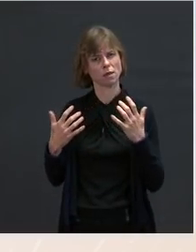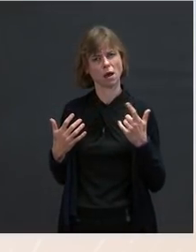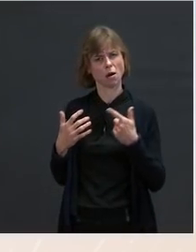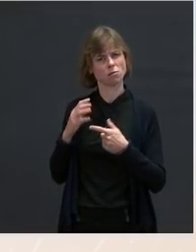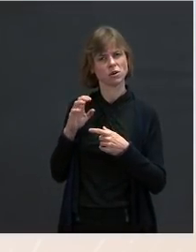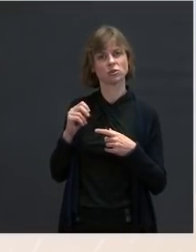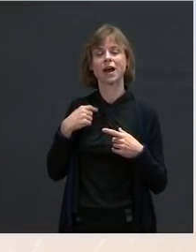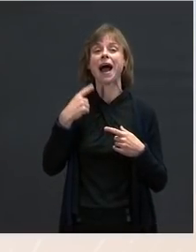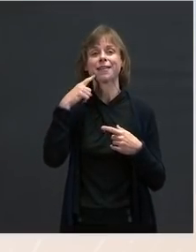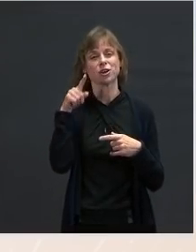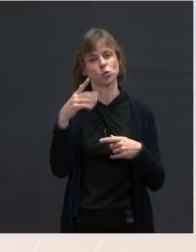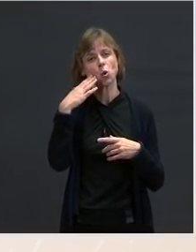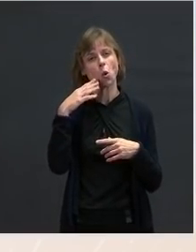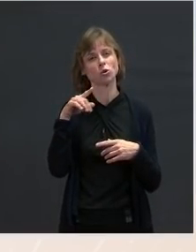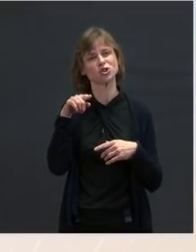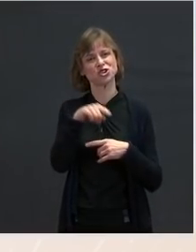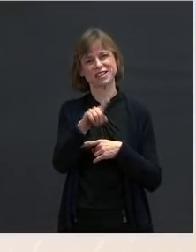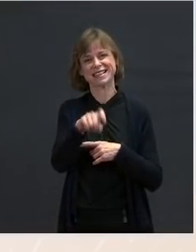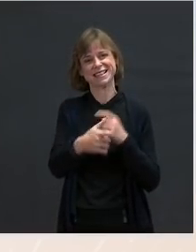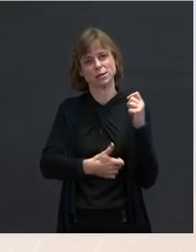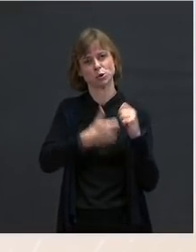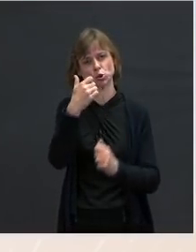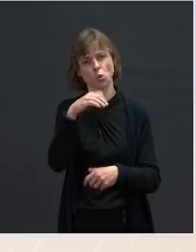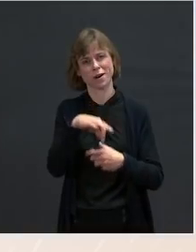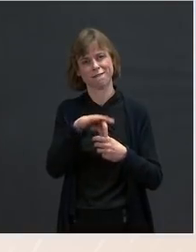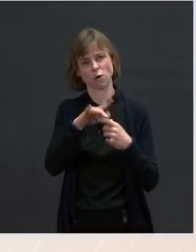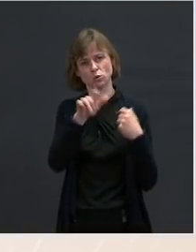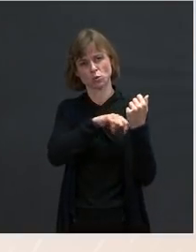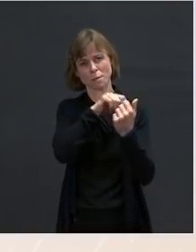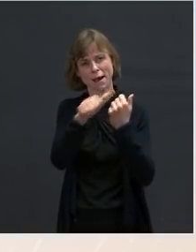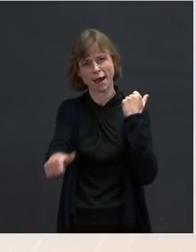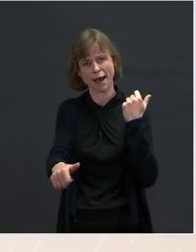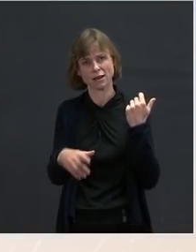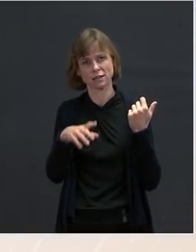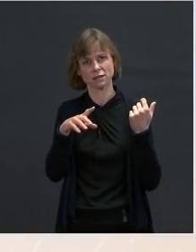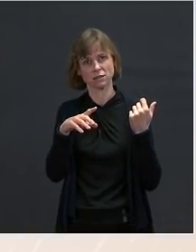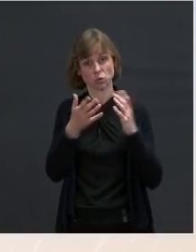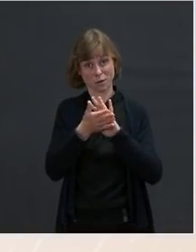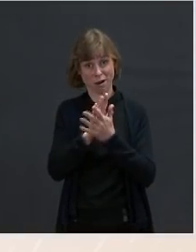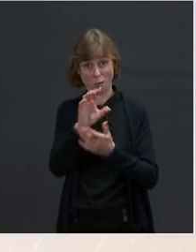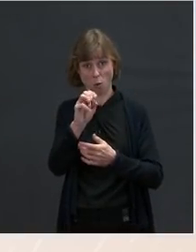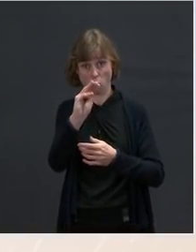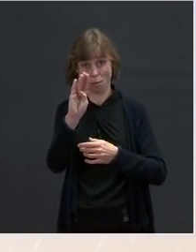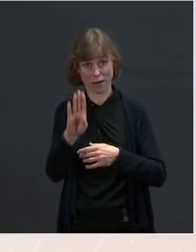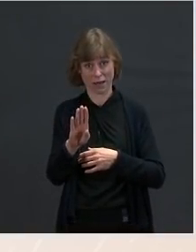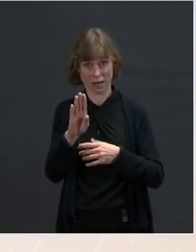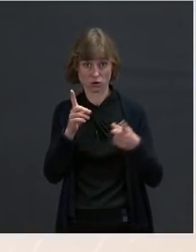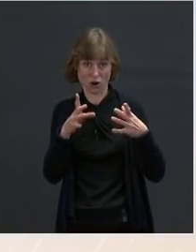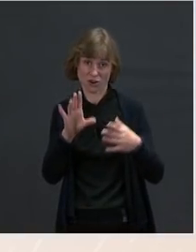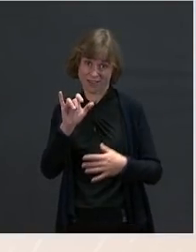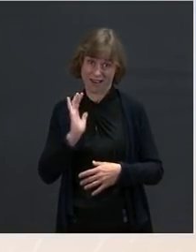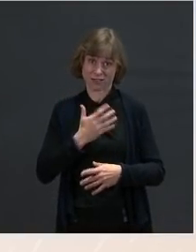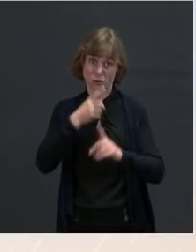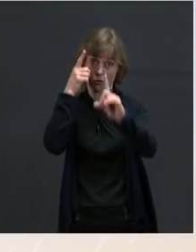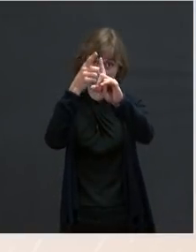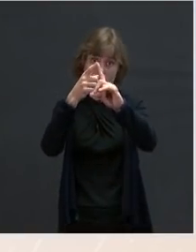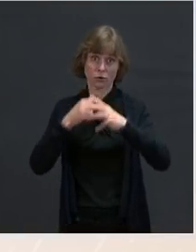she needs the majority of votes in order to get through and be confirmed as the OMB Director, and that's what we're working toward. Go ahead, Ed.